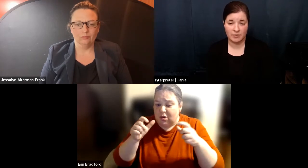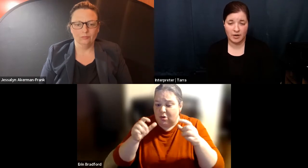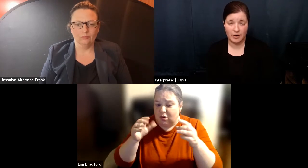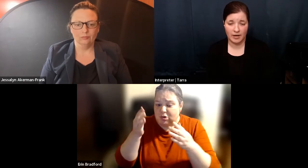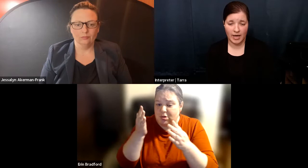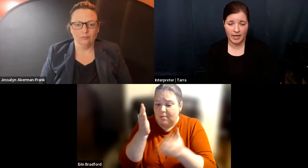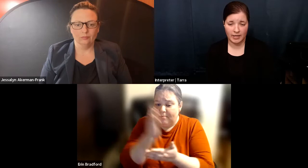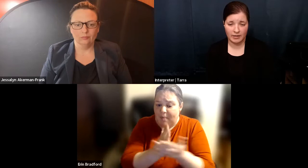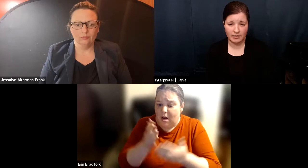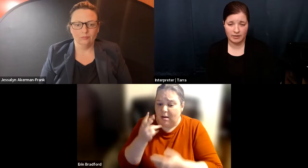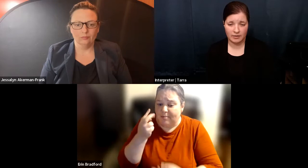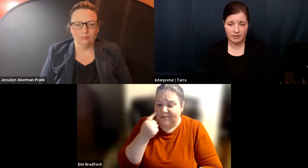And one thing in particular about me, in 2020, 2020 had a huge impact on me.